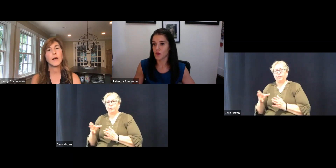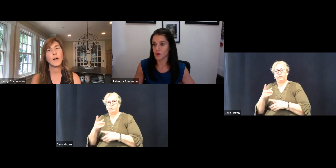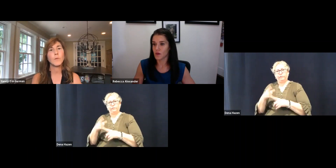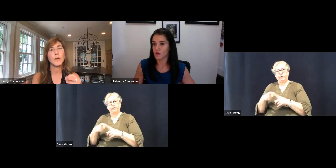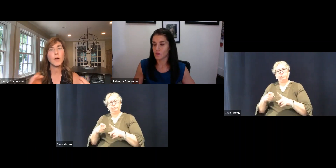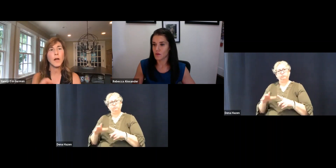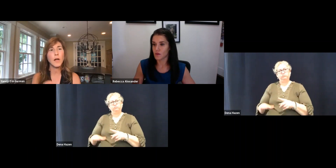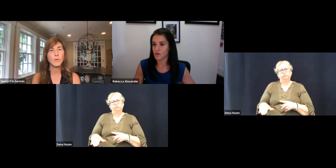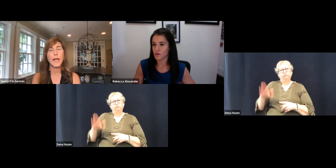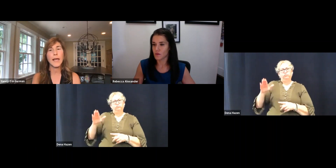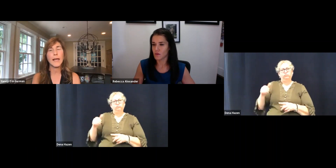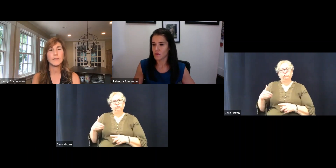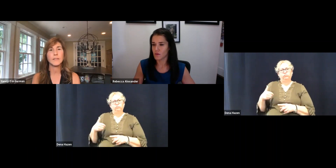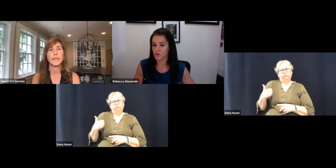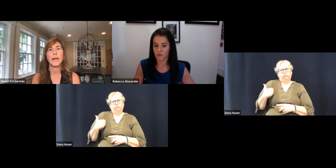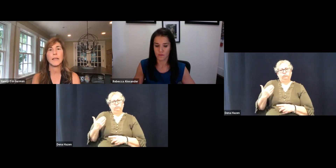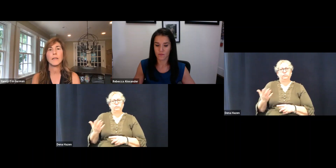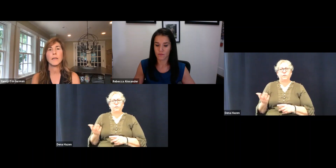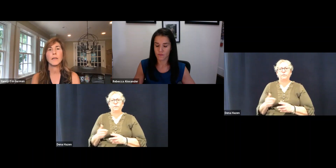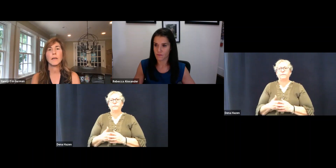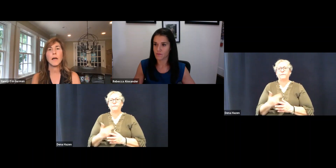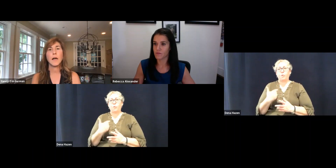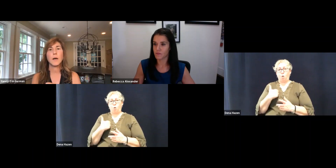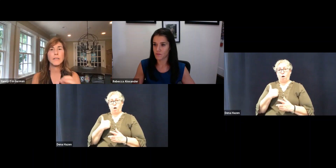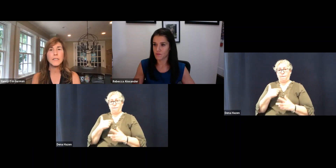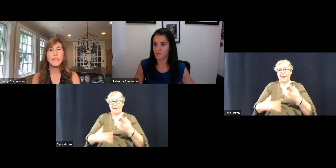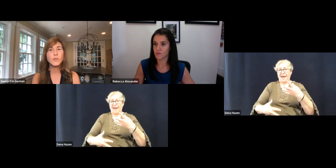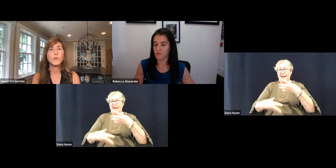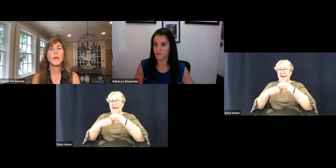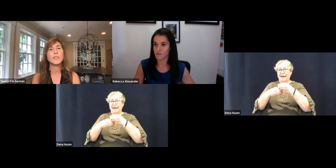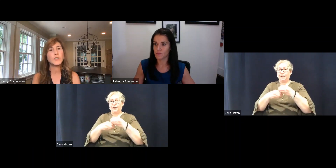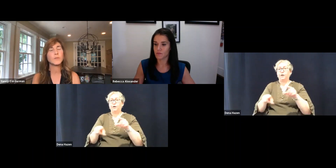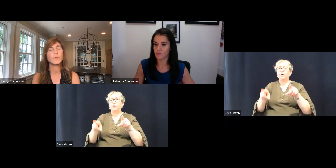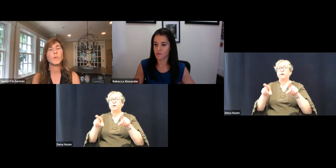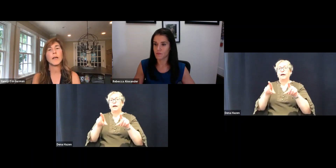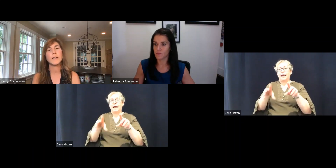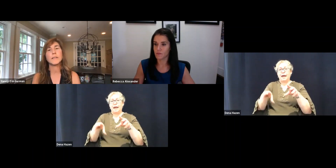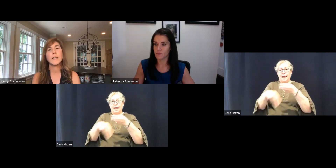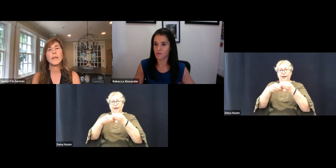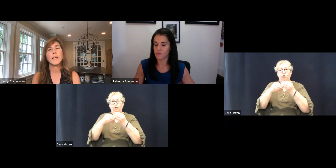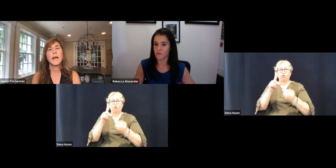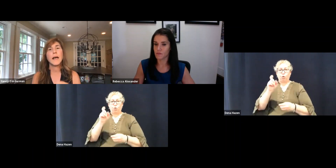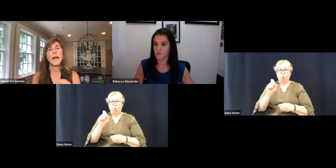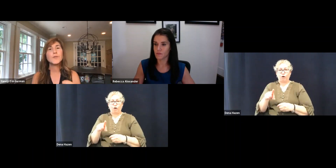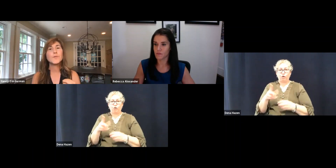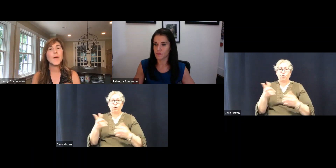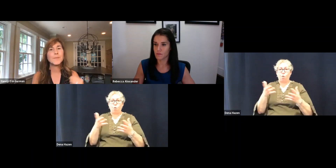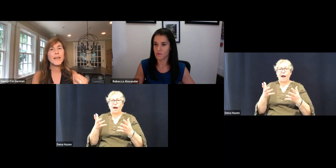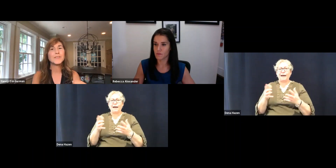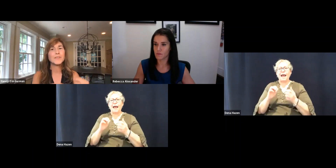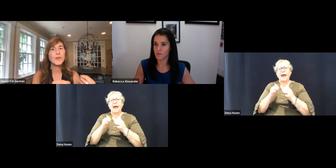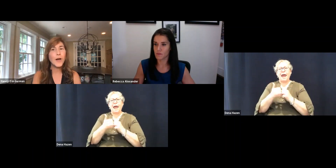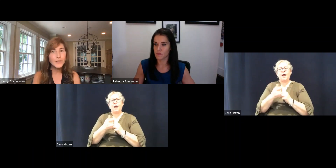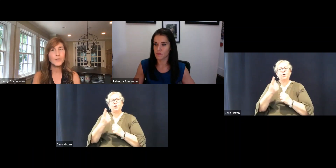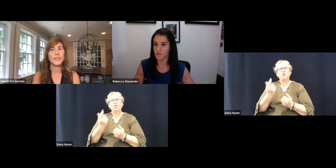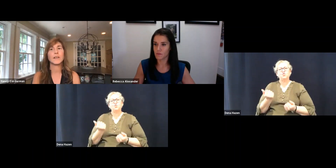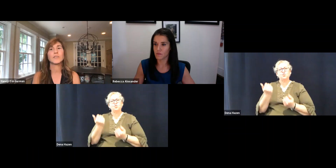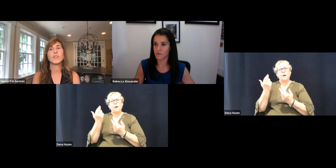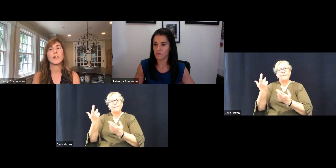Now I want to also add to that an additional question was, how do you recommend to talk to a young child